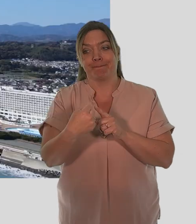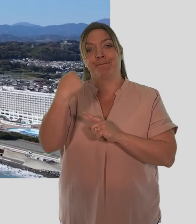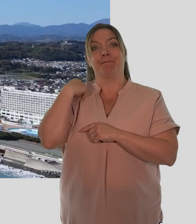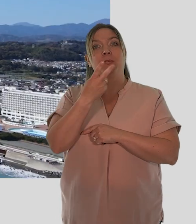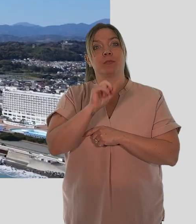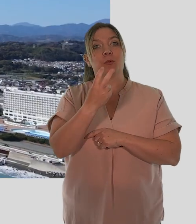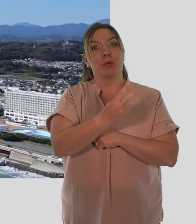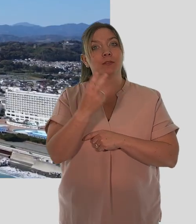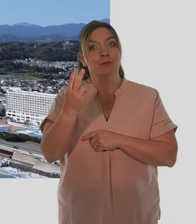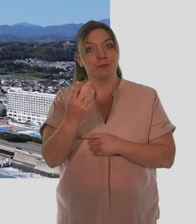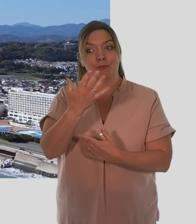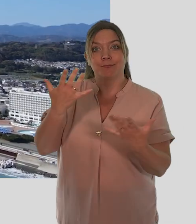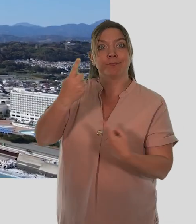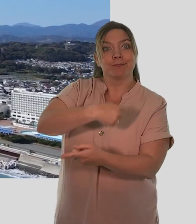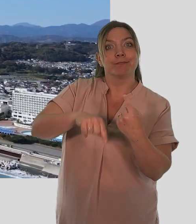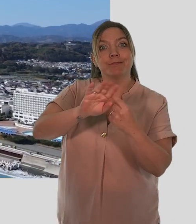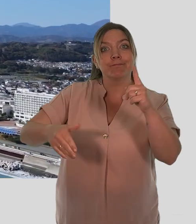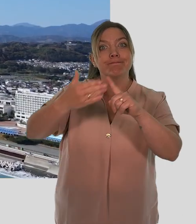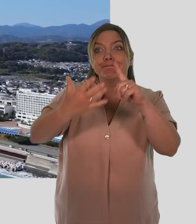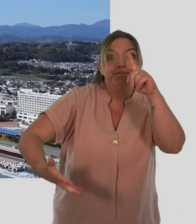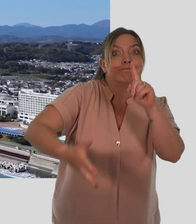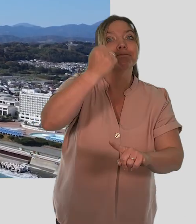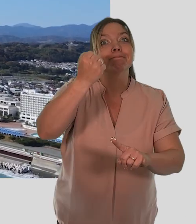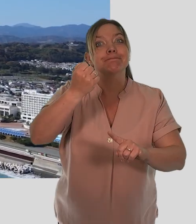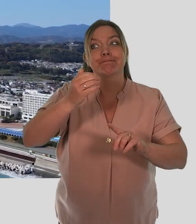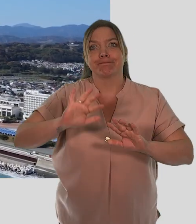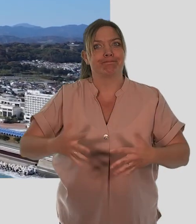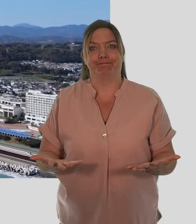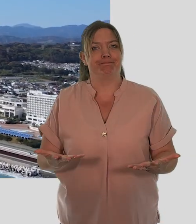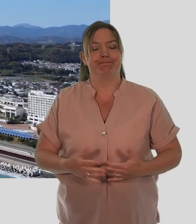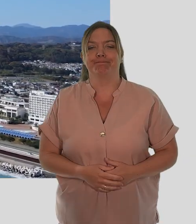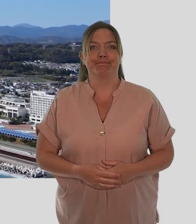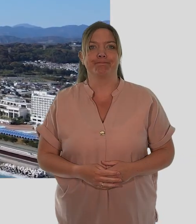But as of 2022, many of these targets were far from being met.